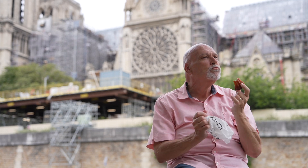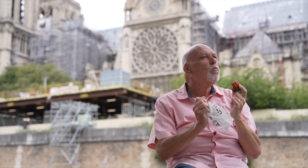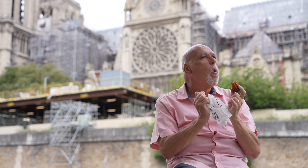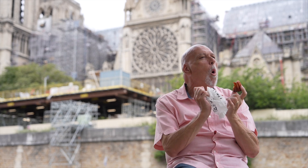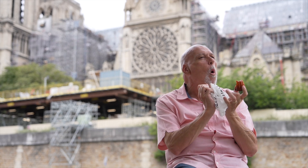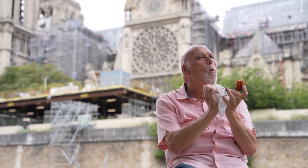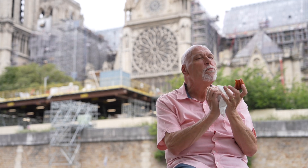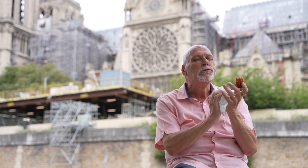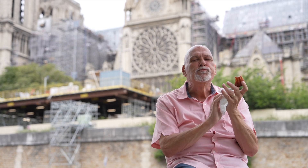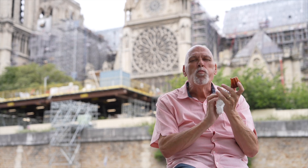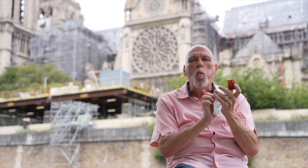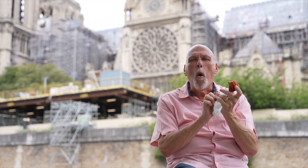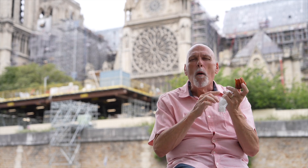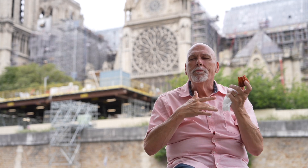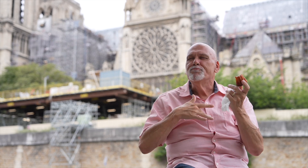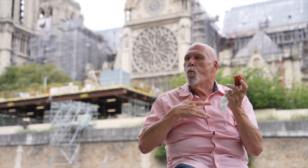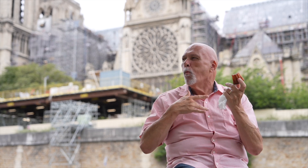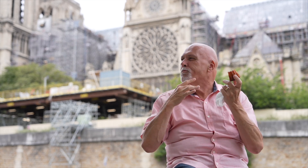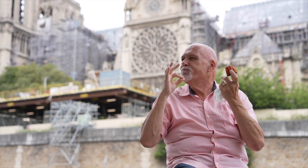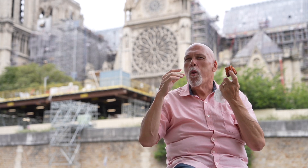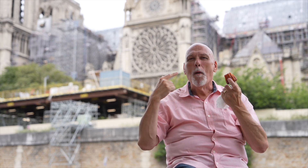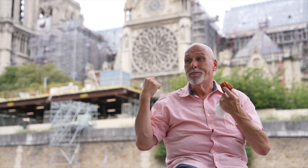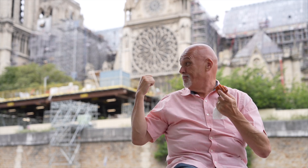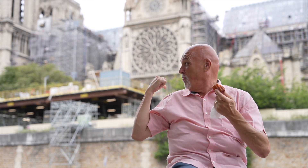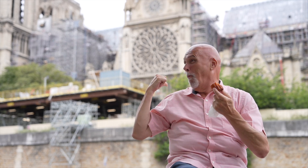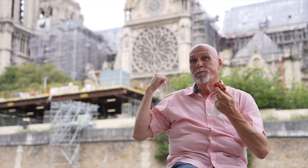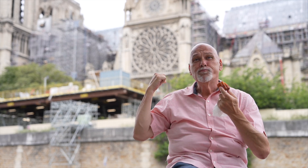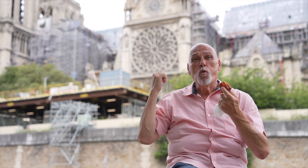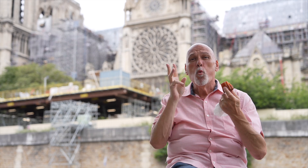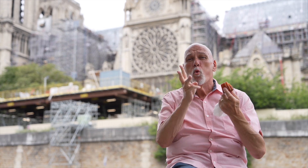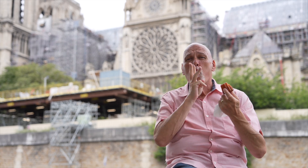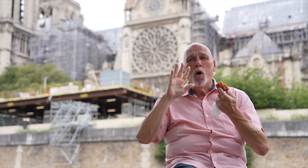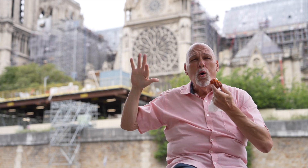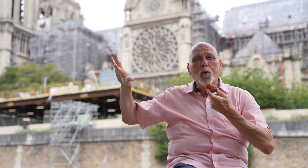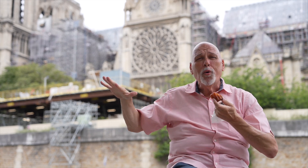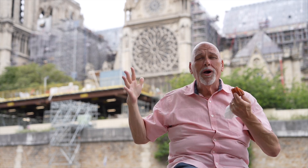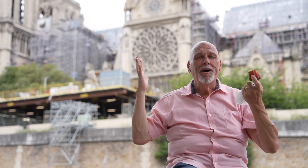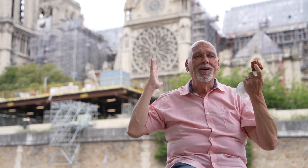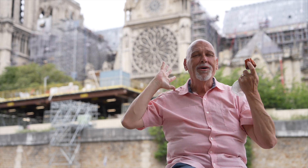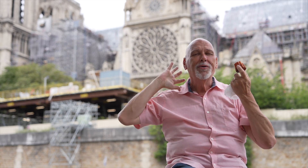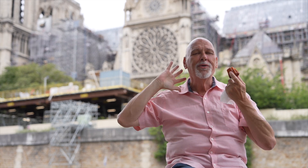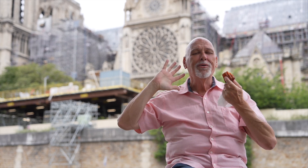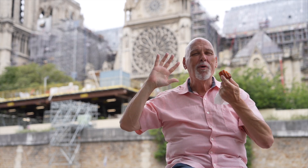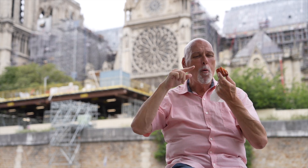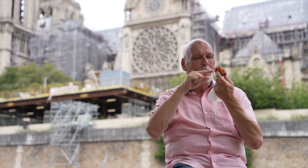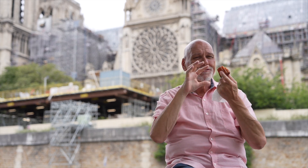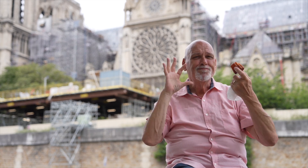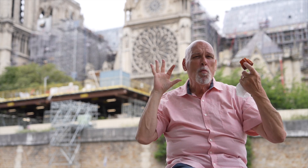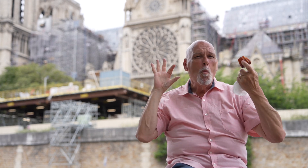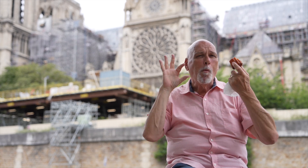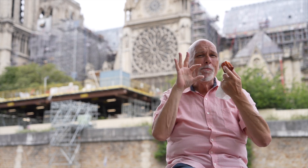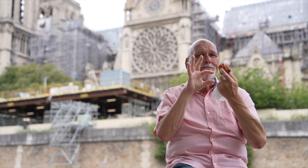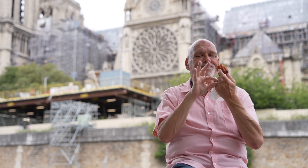Hmm, delicious! And what better place to enjoy it than here,